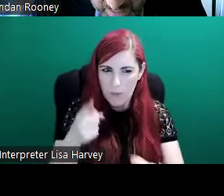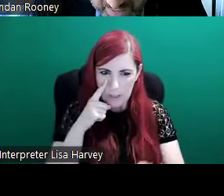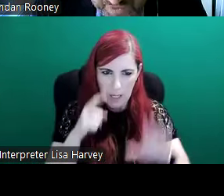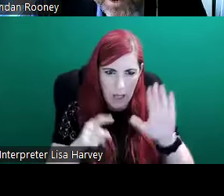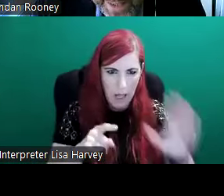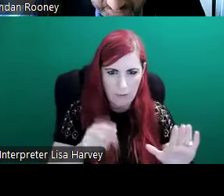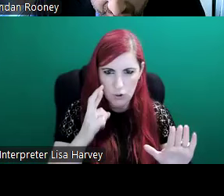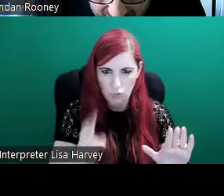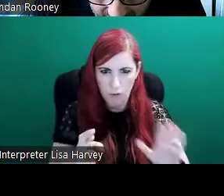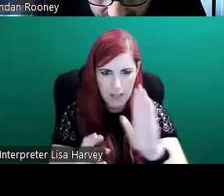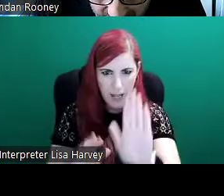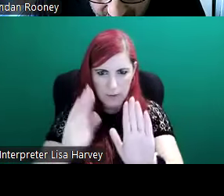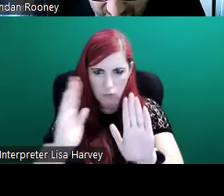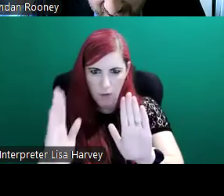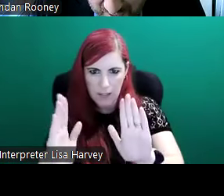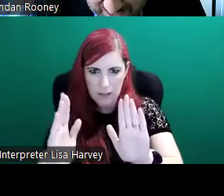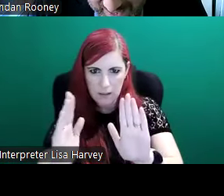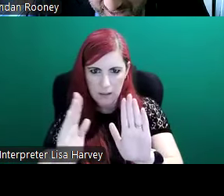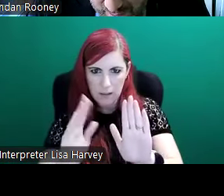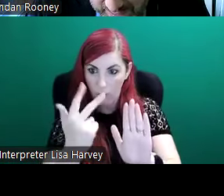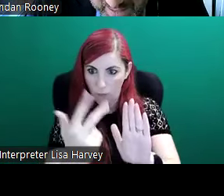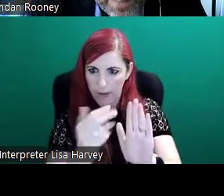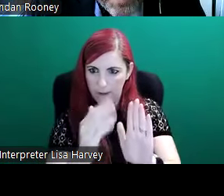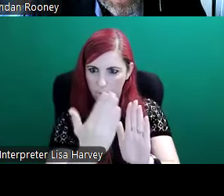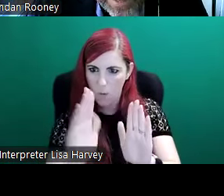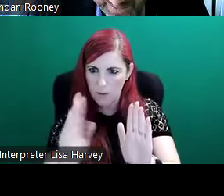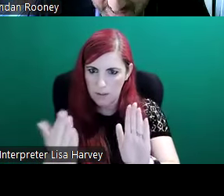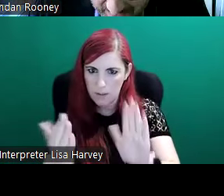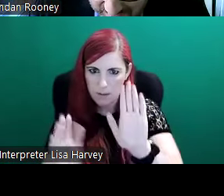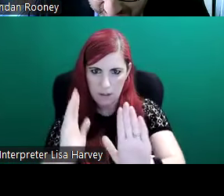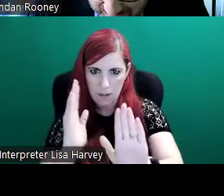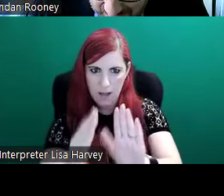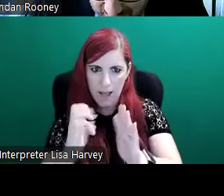of the screen of the dressing screen are exact copies of the painting in the centre,